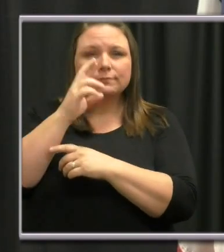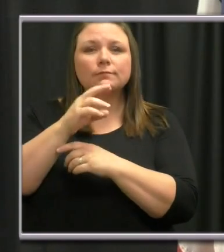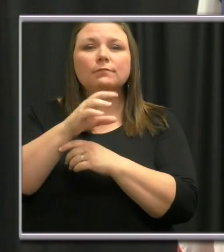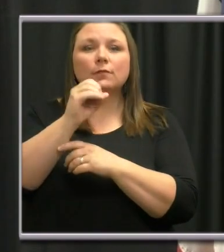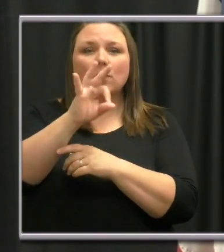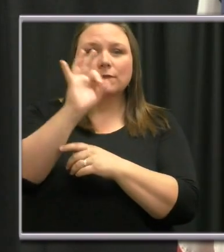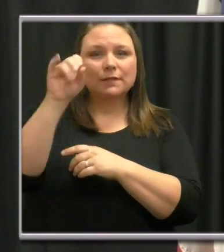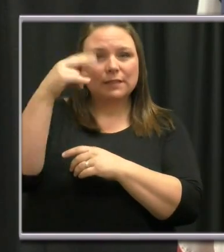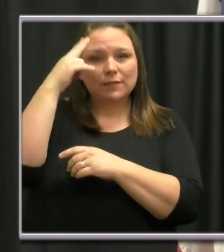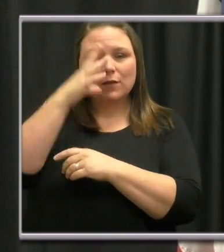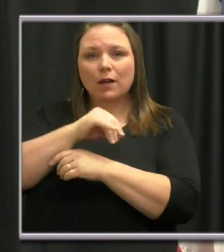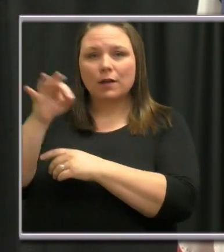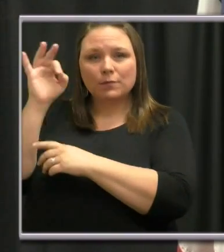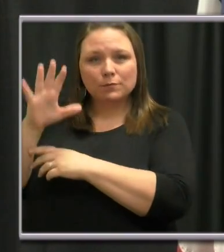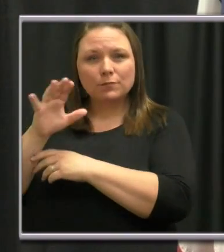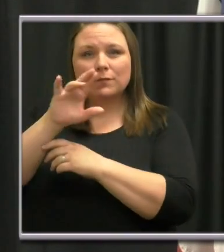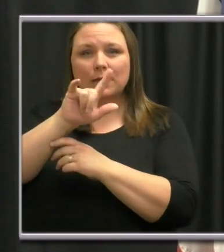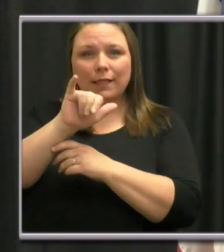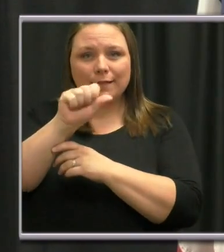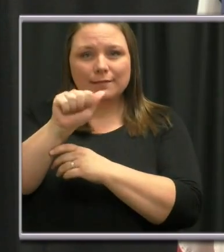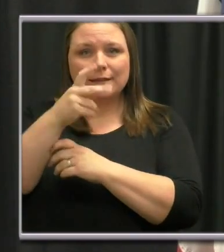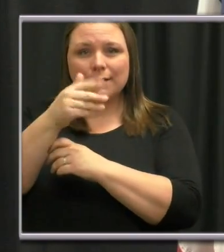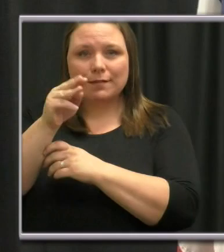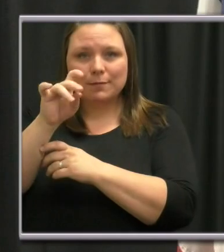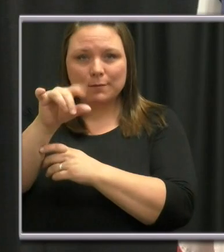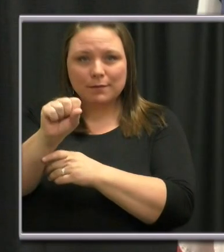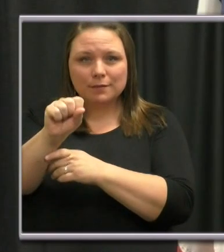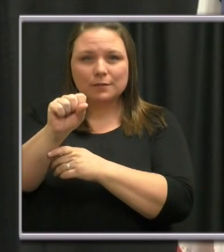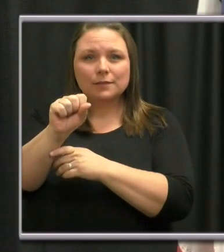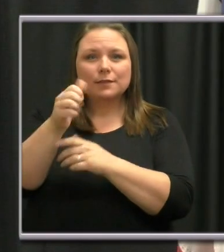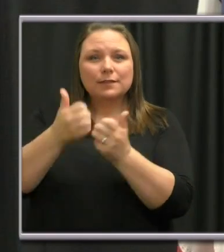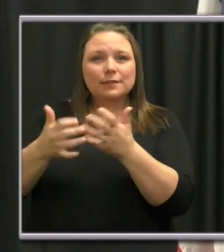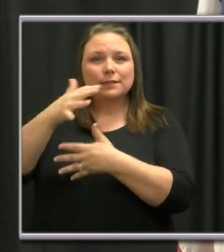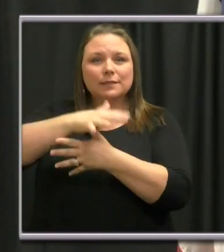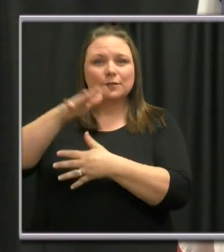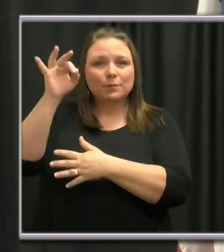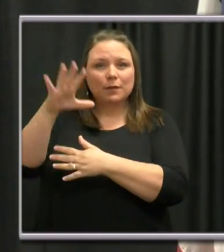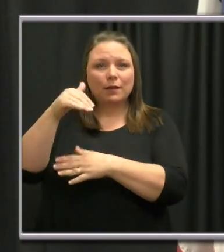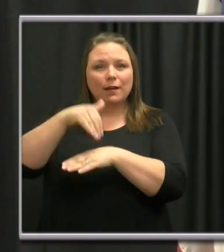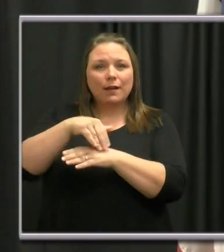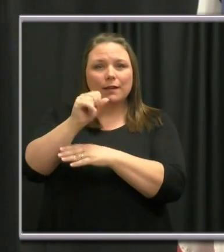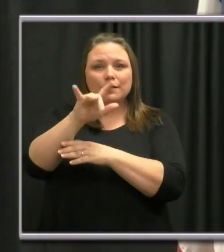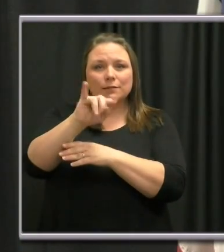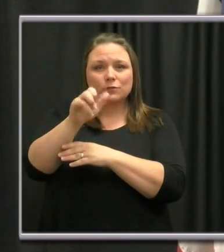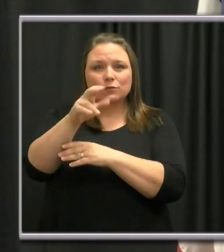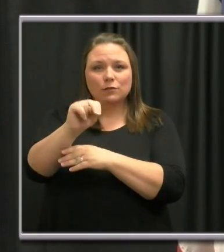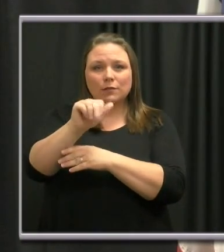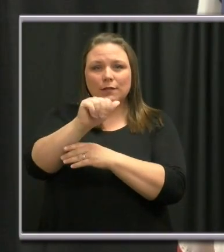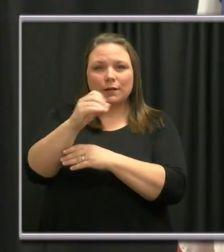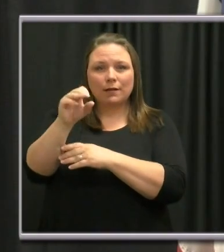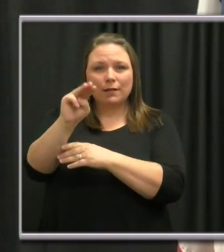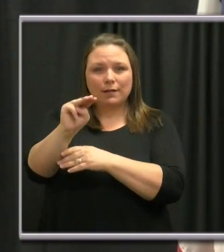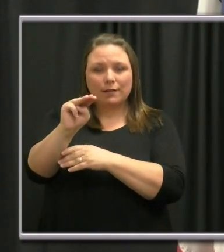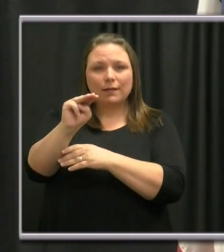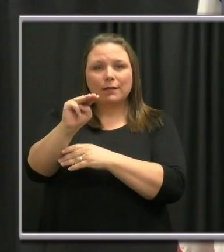BISHOP OF THE ROMAN CATHOLIC DIOCESE OF NASHVILLE. AND THE REVEREND LISA HAMMONS SENIOR